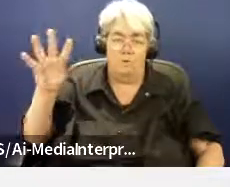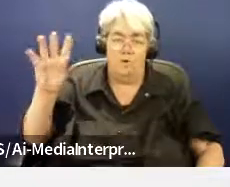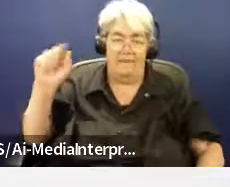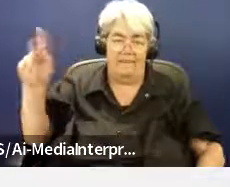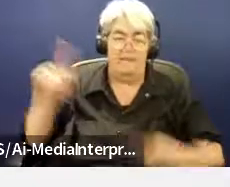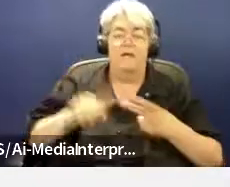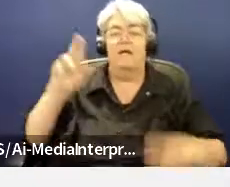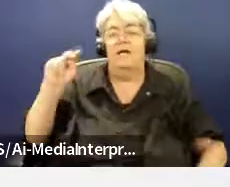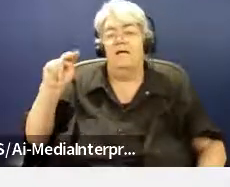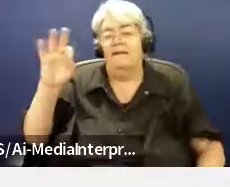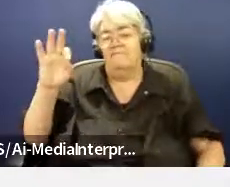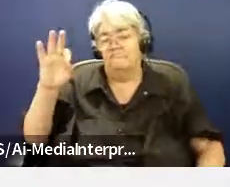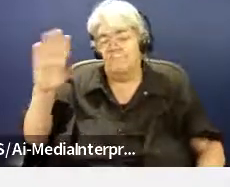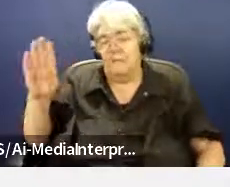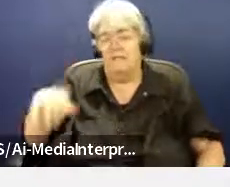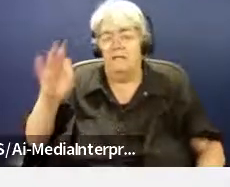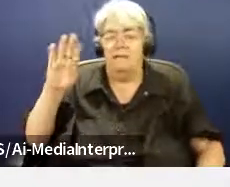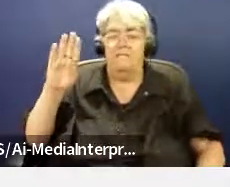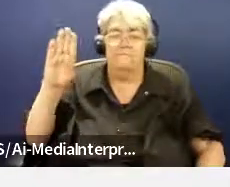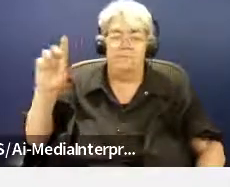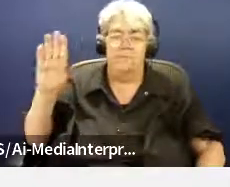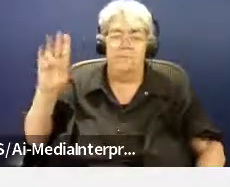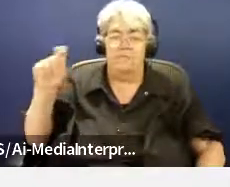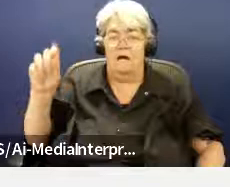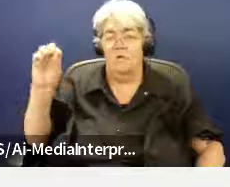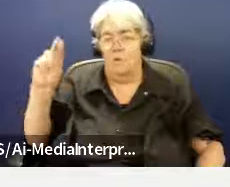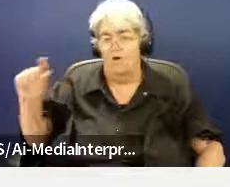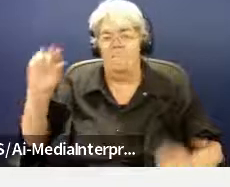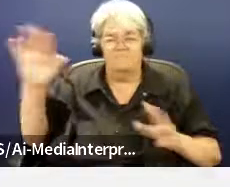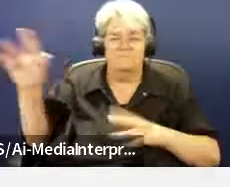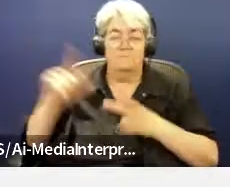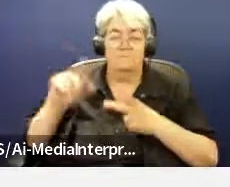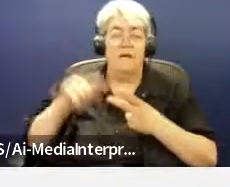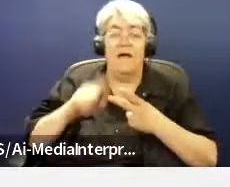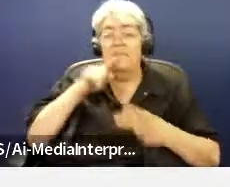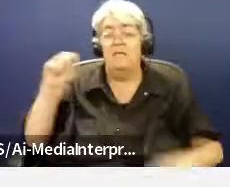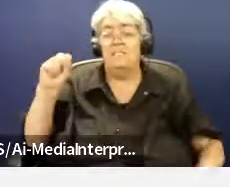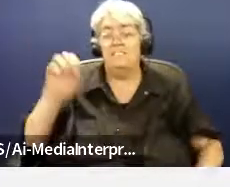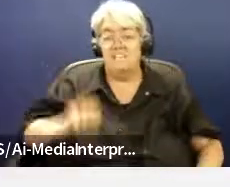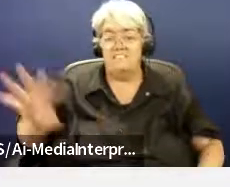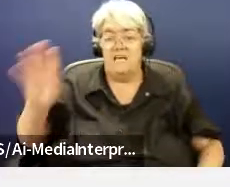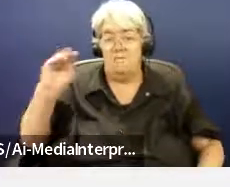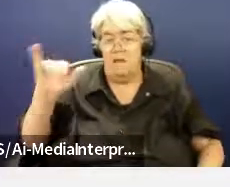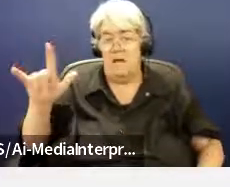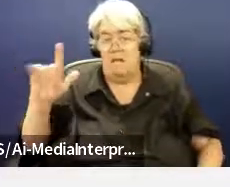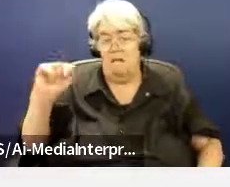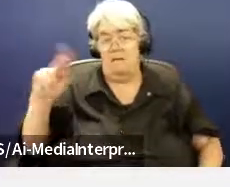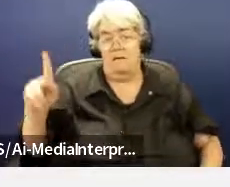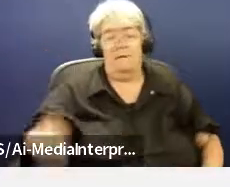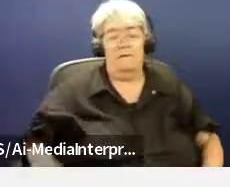4106599314 link. nfb@mfb.org send me a link. Males link.